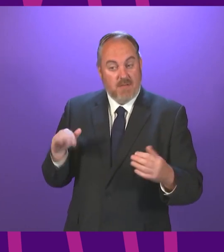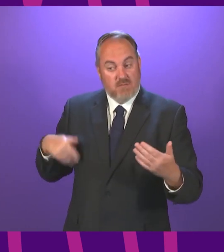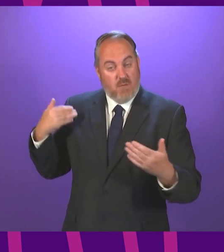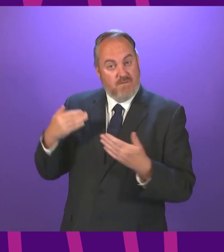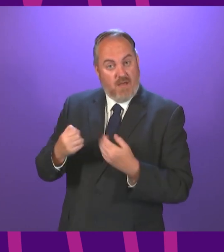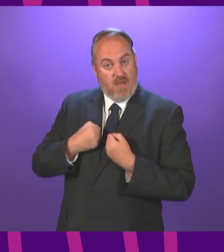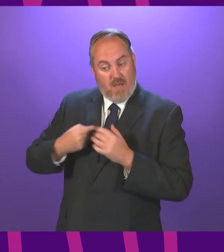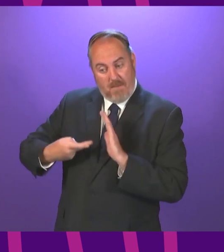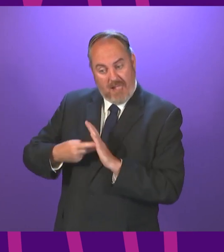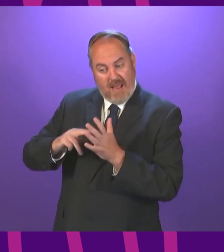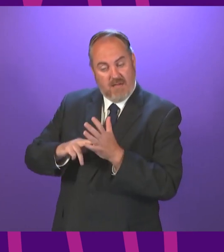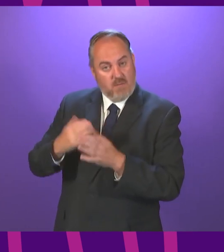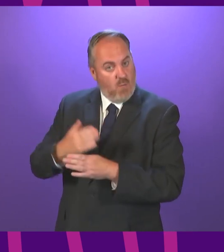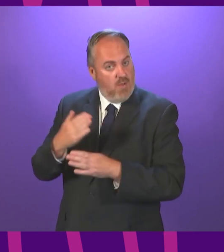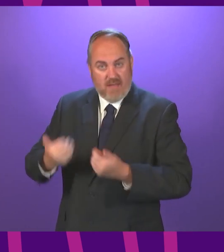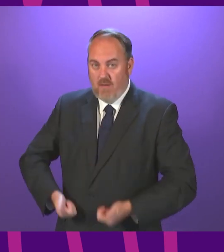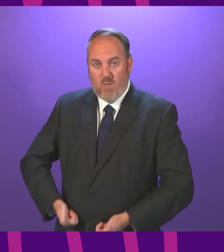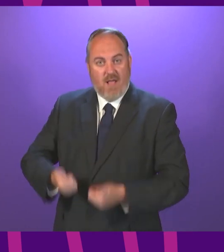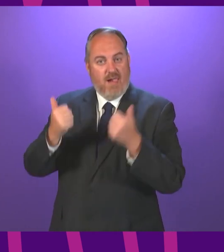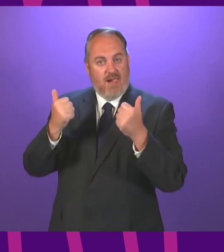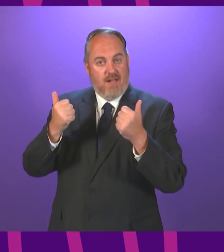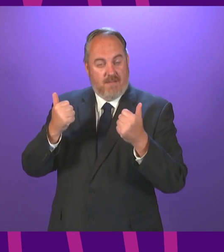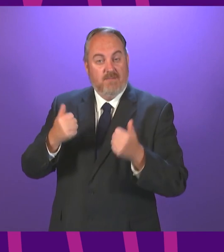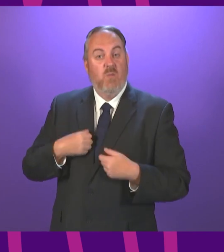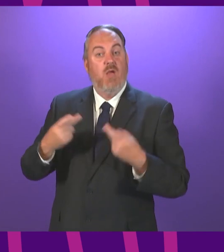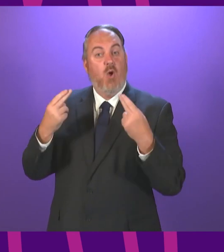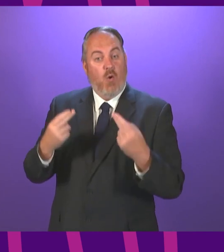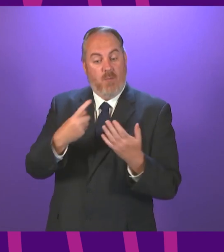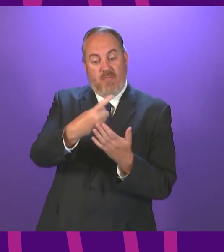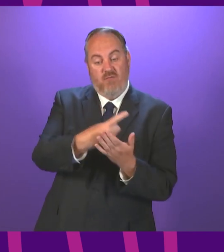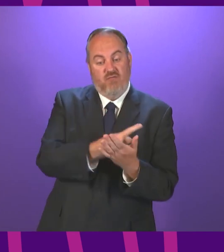us confidence about easing restrictions further. However, case numbers are still high and Covid